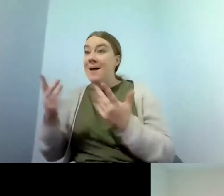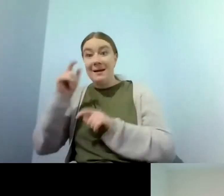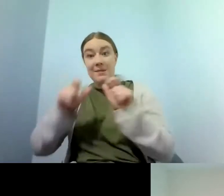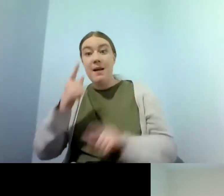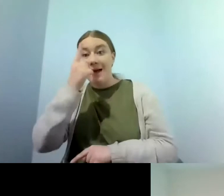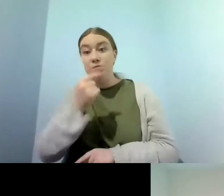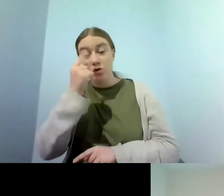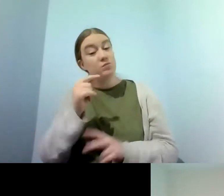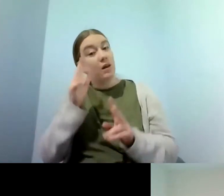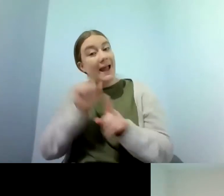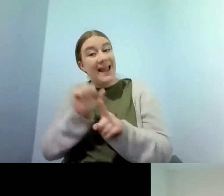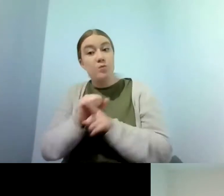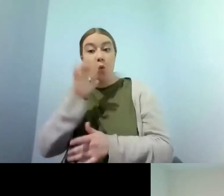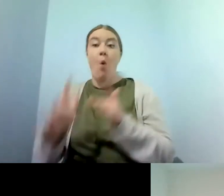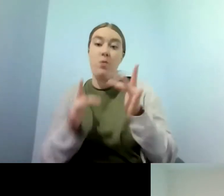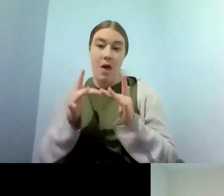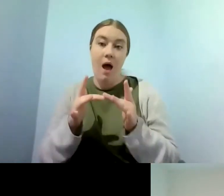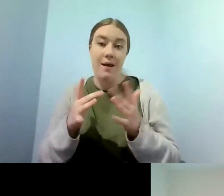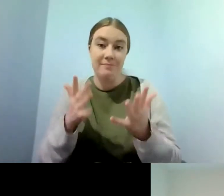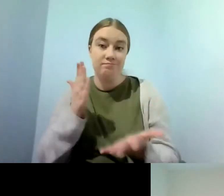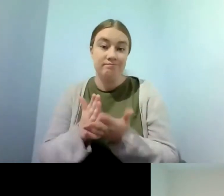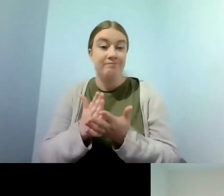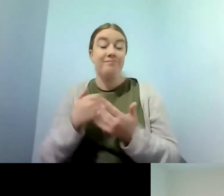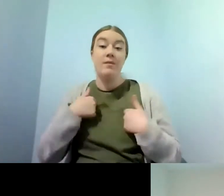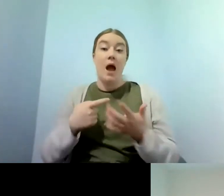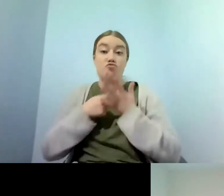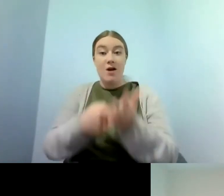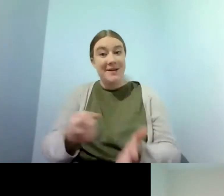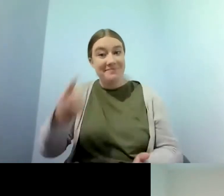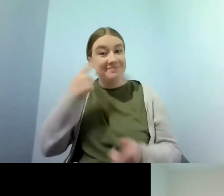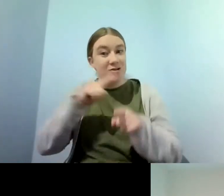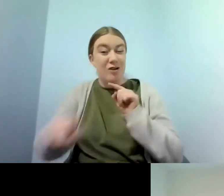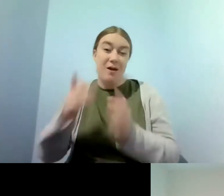counting for us online as well so i'd really recommend giving it a go it's really easy if you